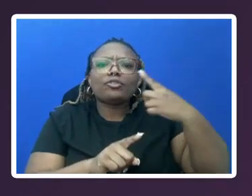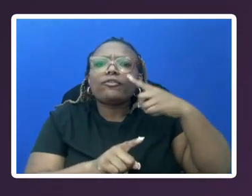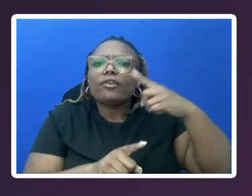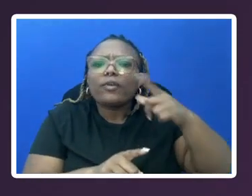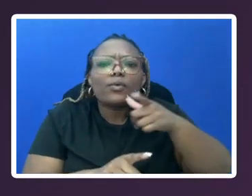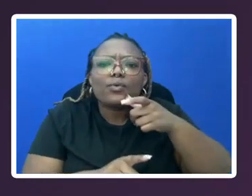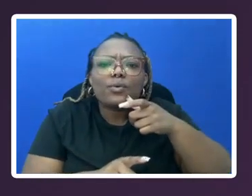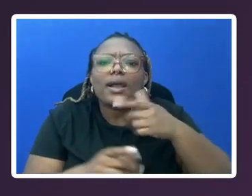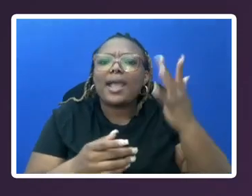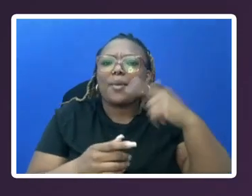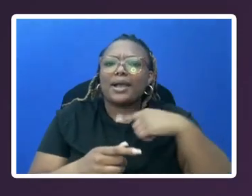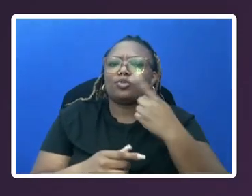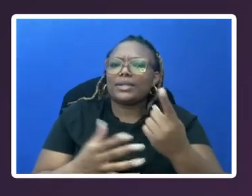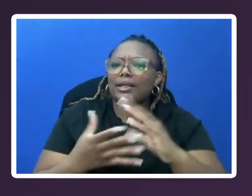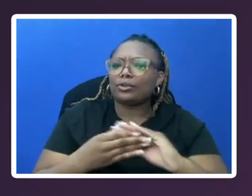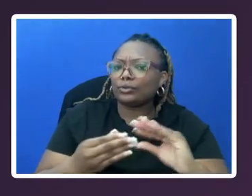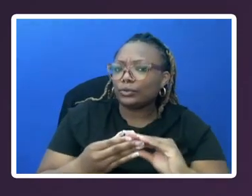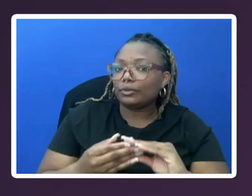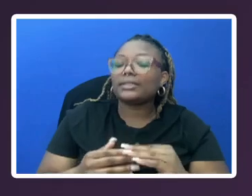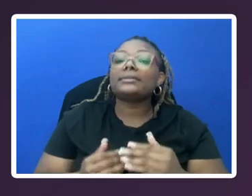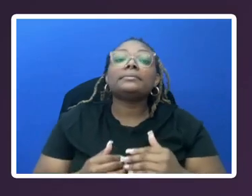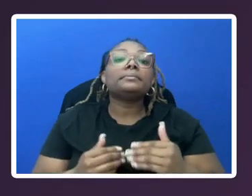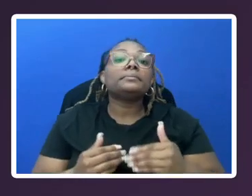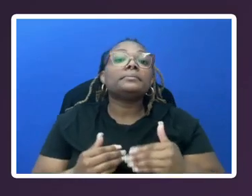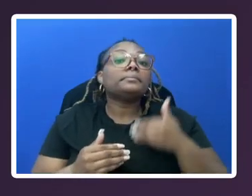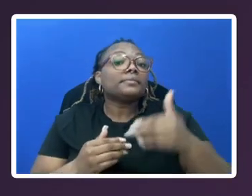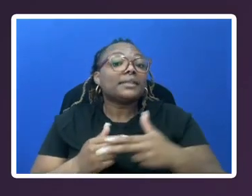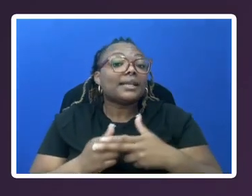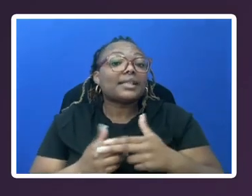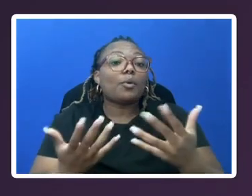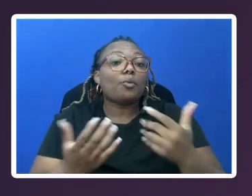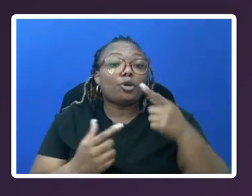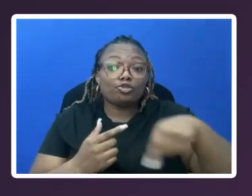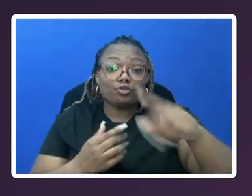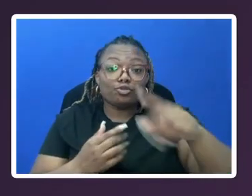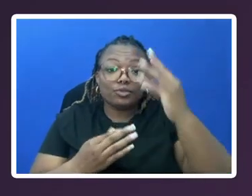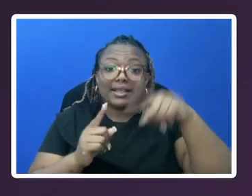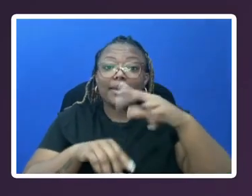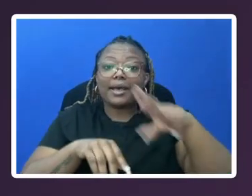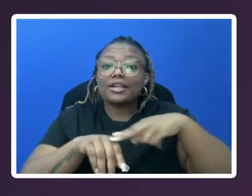So, in the next slide, we'd like you to think about a national story that you grew up with.